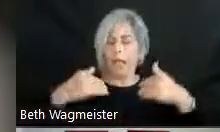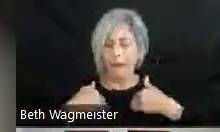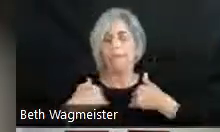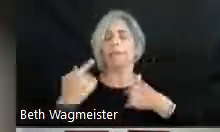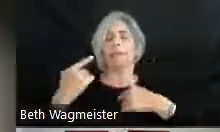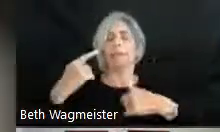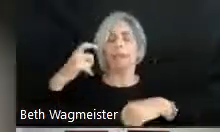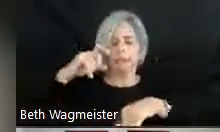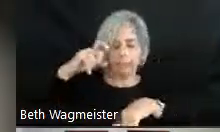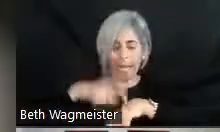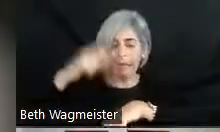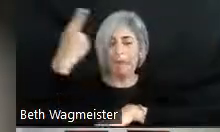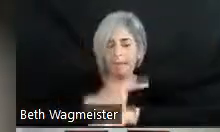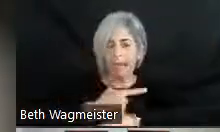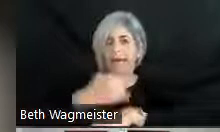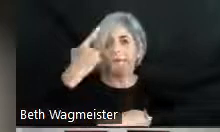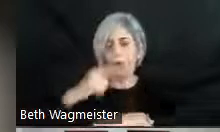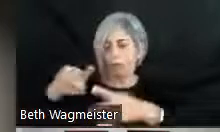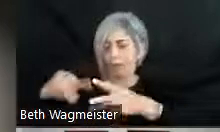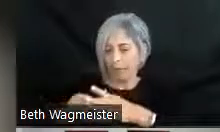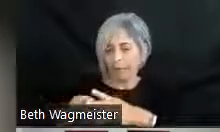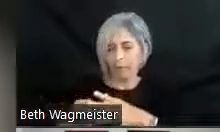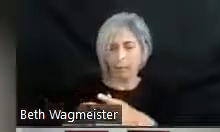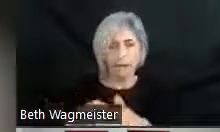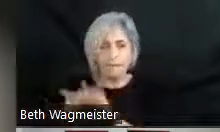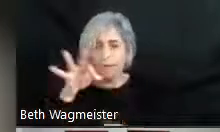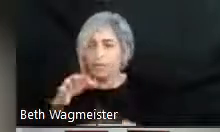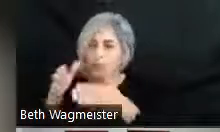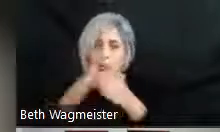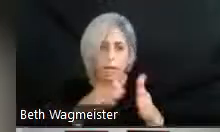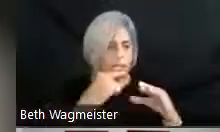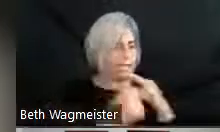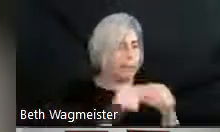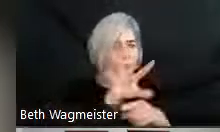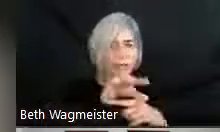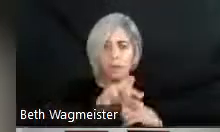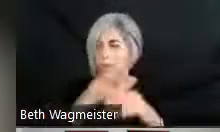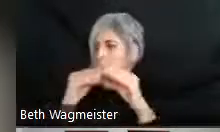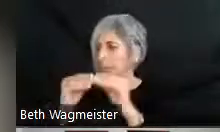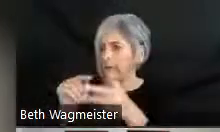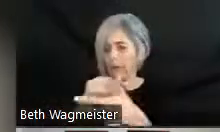So finding your voice, using different ways, videos, emails, meetings, of course, lunch